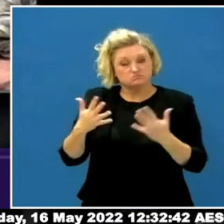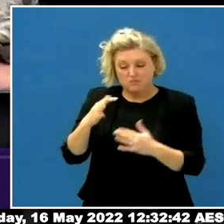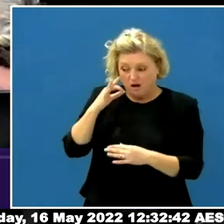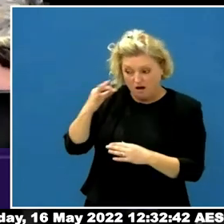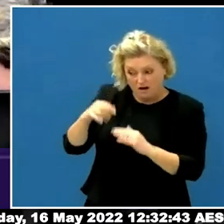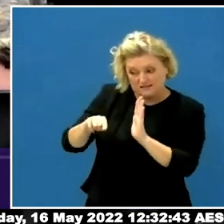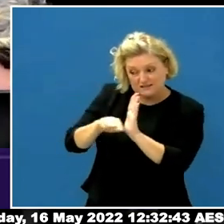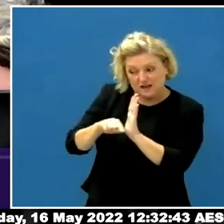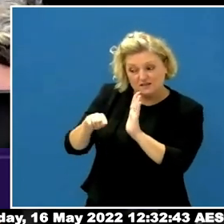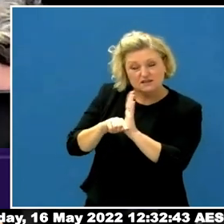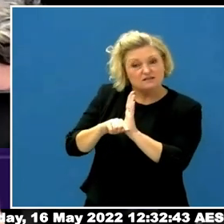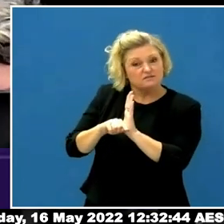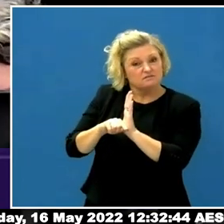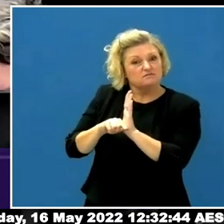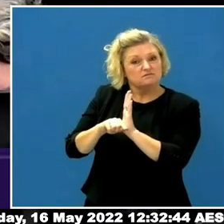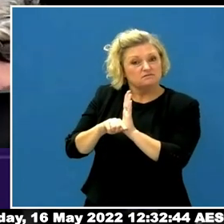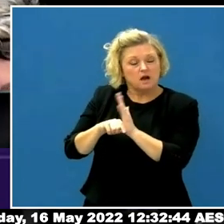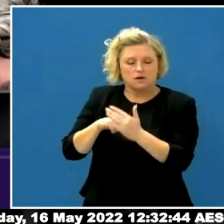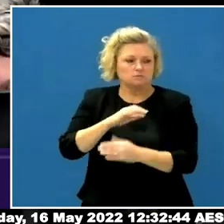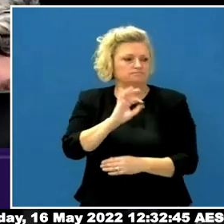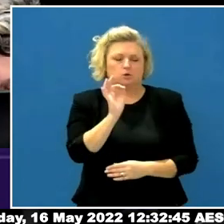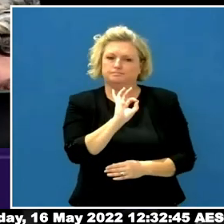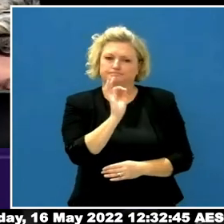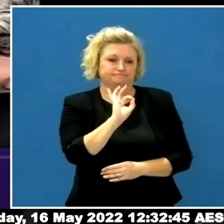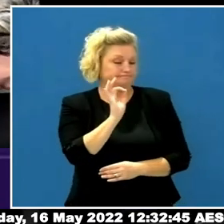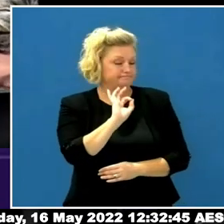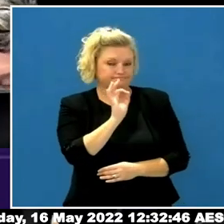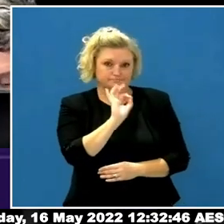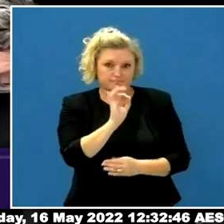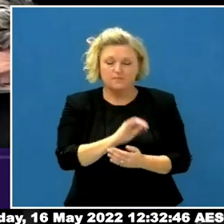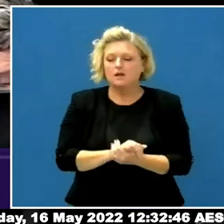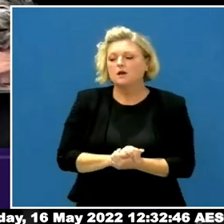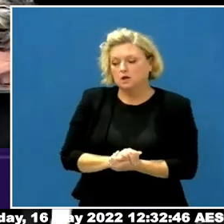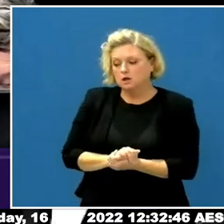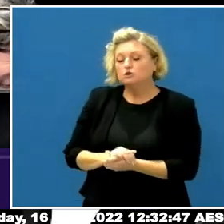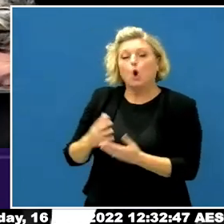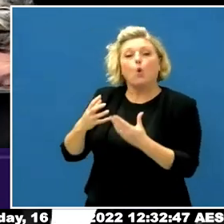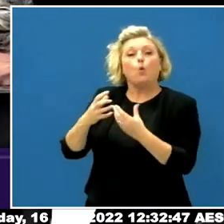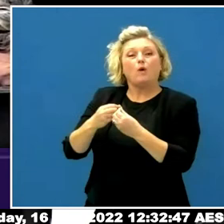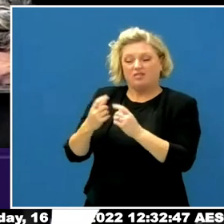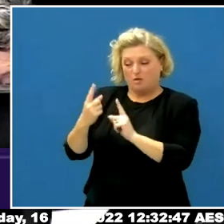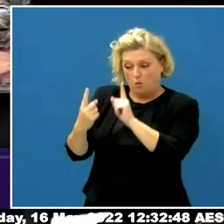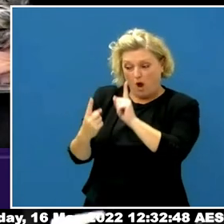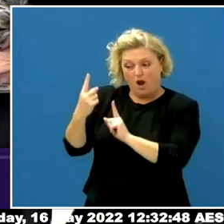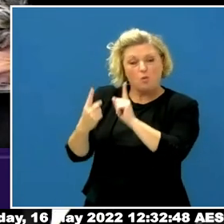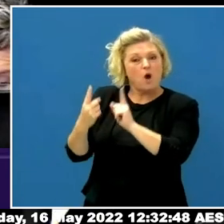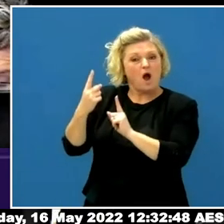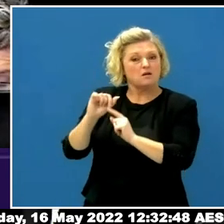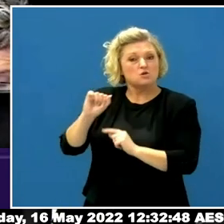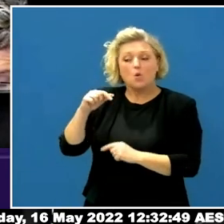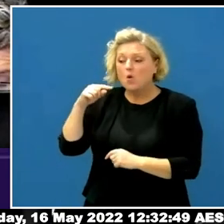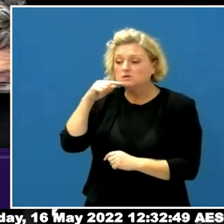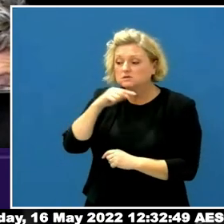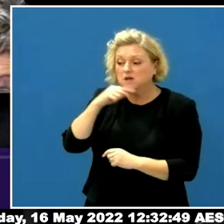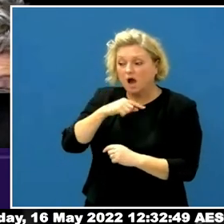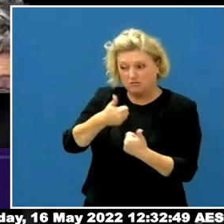No. MR FOGARTY: And have you observed - what have you observed with Jason in this new arrangement? SALLY: He's just a happier - just a happier person.